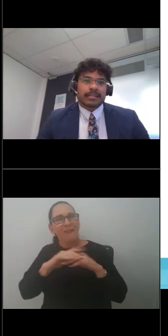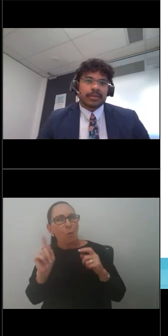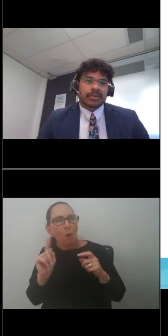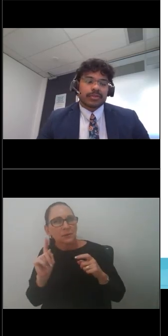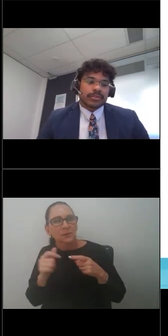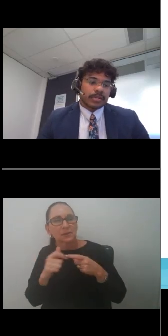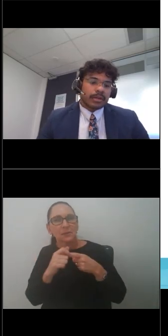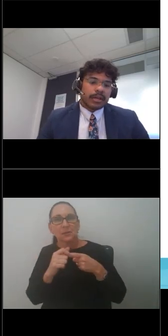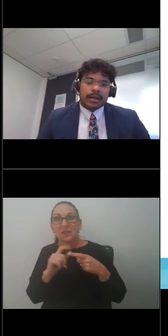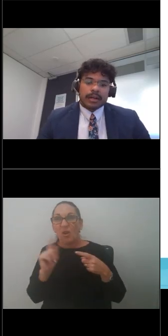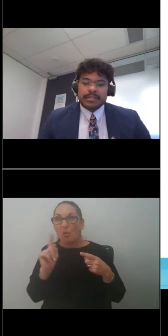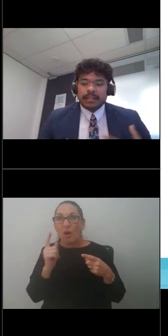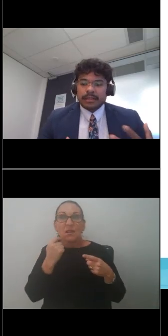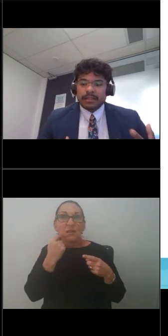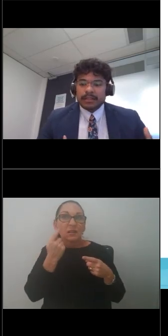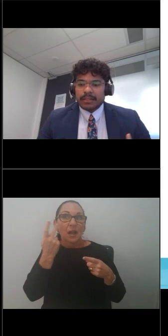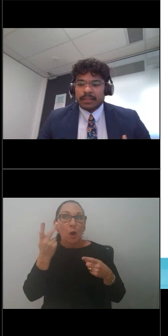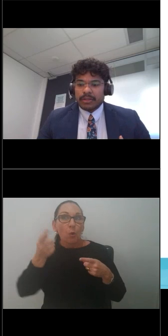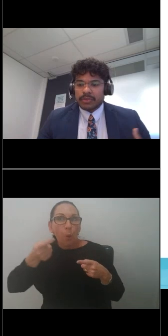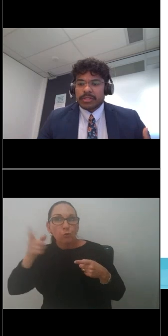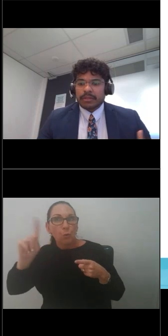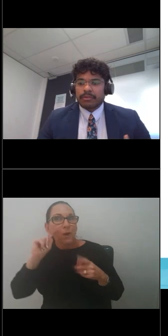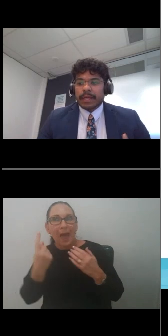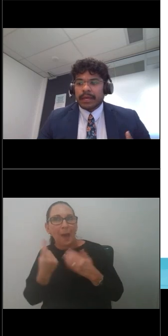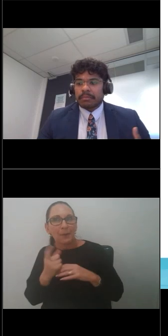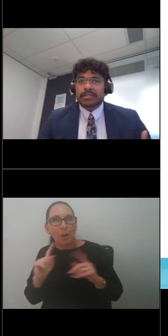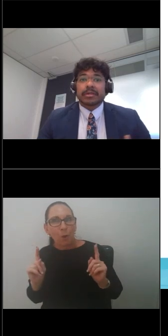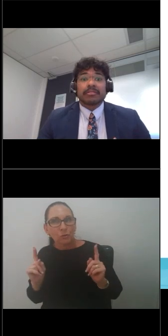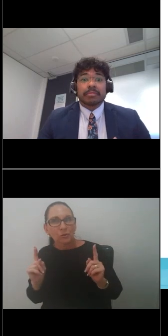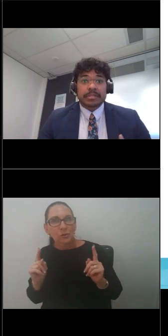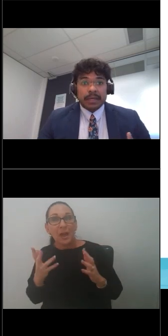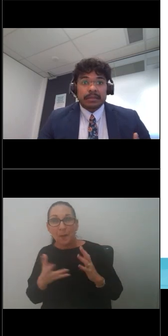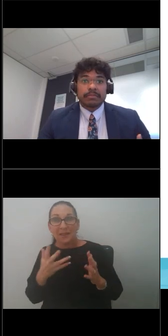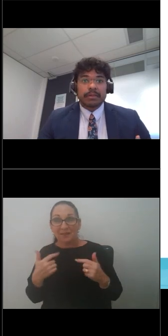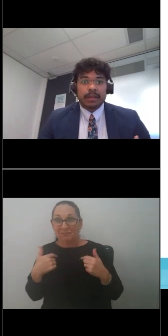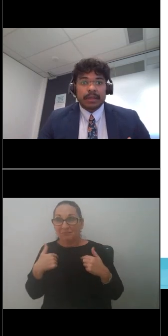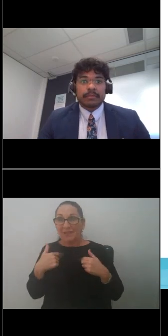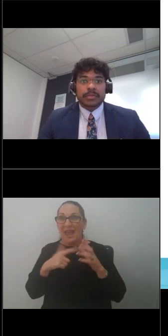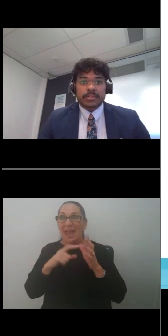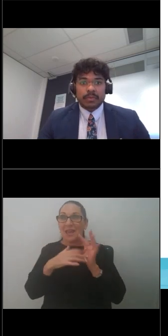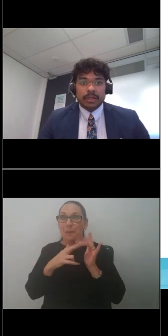day at court so I've seen it you know using it from an administrative perspective um which is a